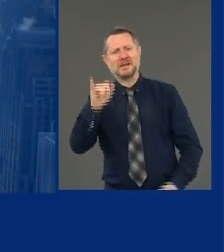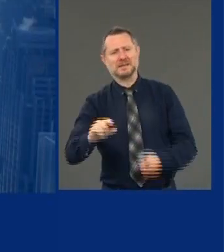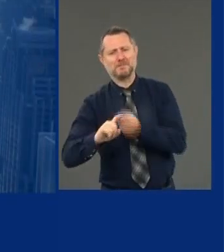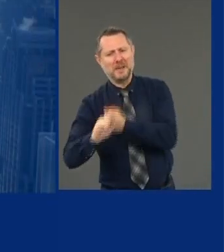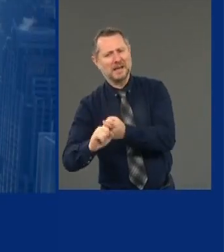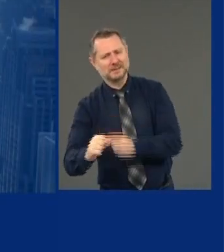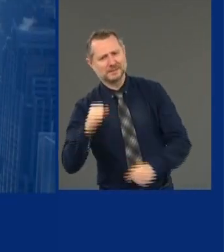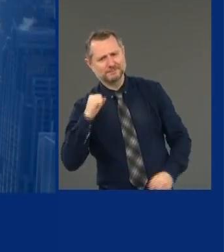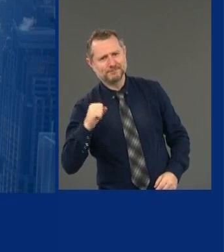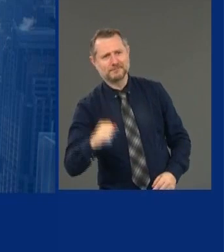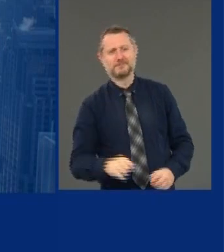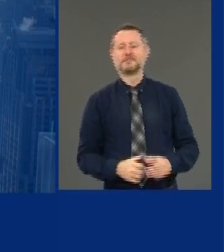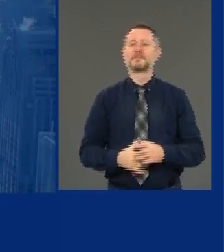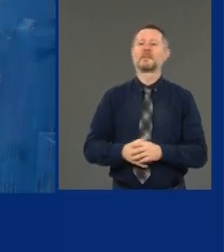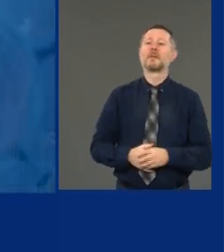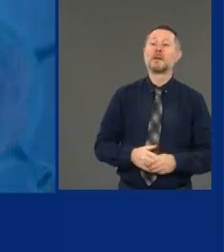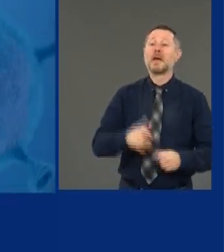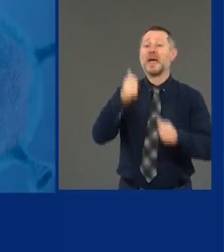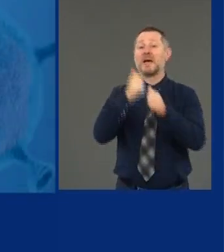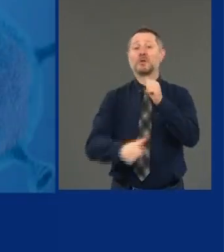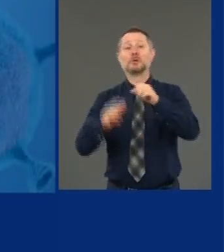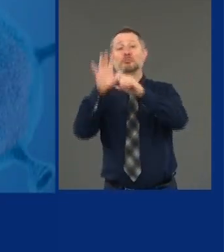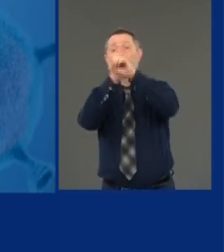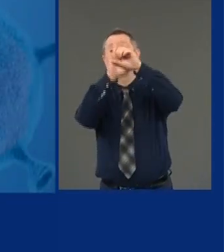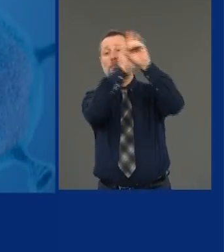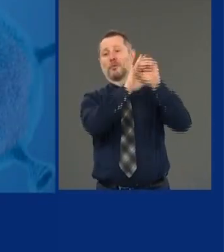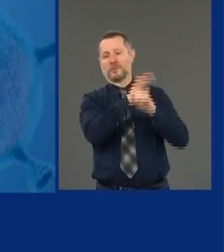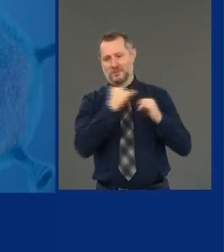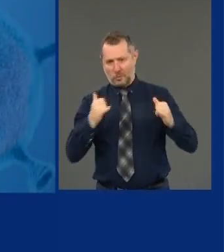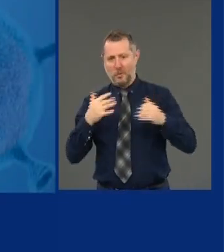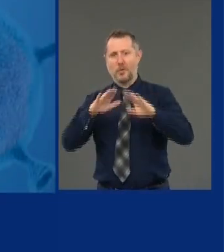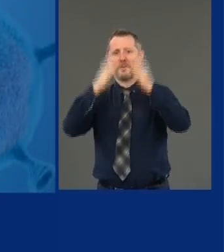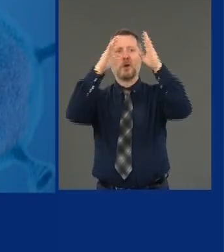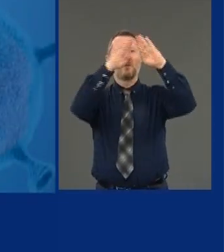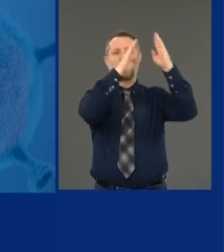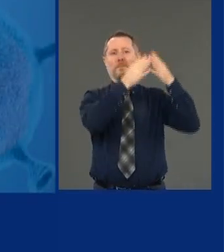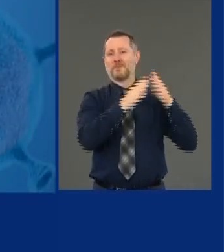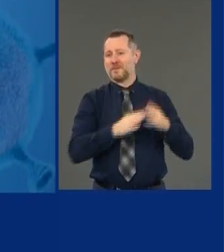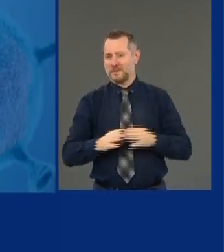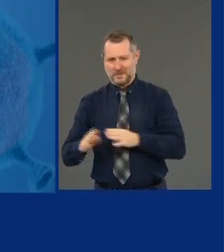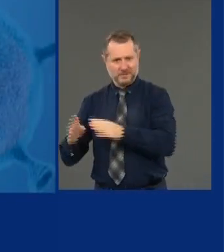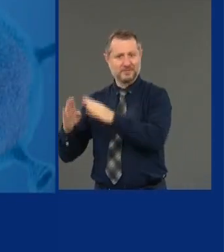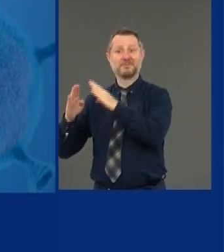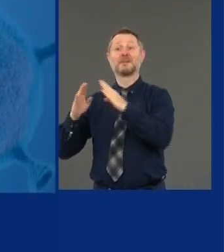THANKS, BUDDY. THANK YOU, SEAN. THANK YOU, MR. PENN. WE THANK MR. PENN FOR WHAT HE'S DOING AND WE'RE GOING TO